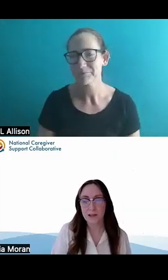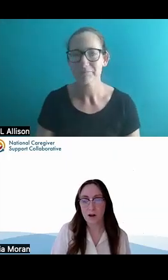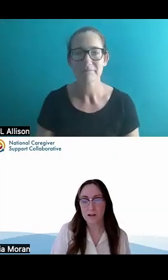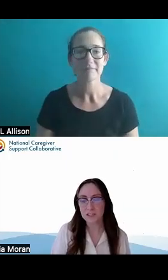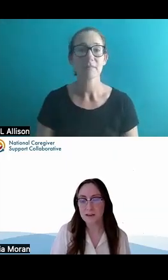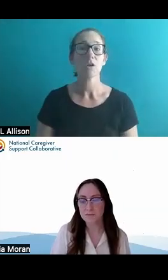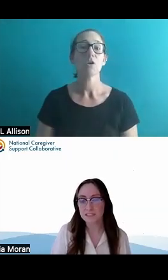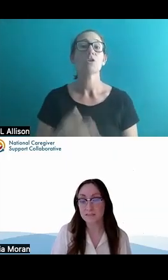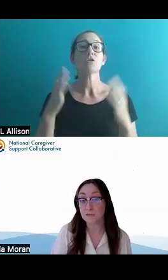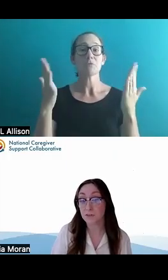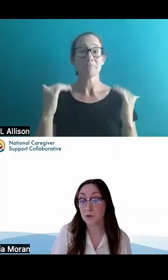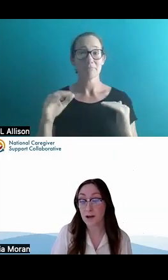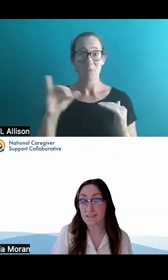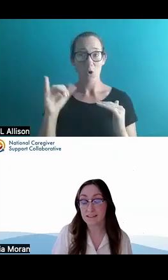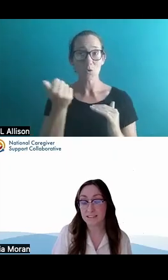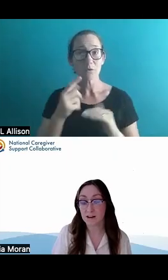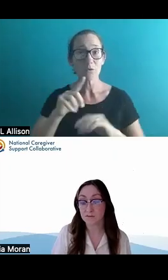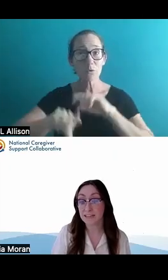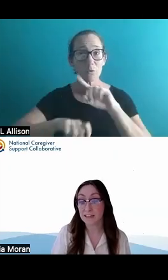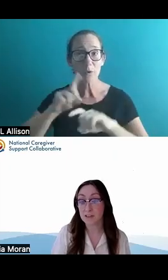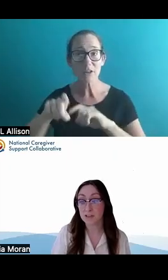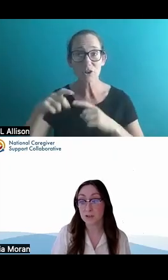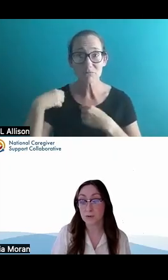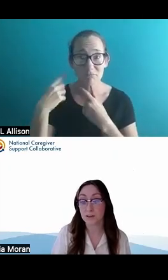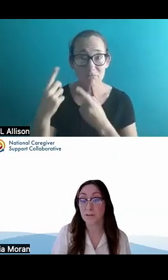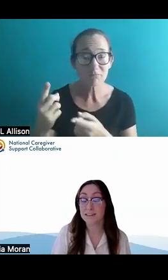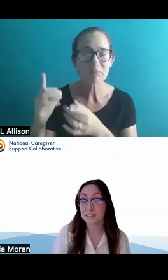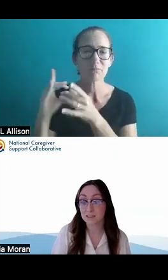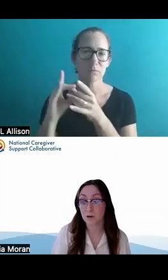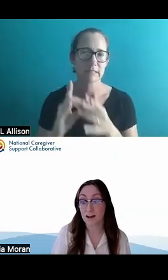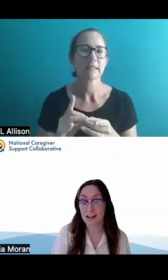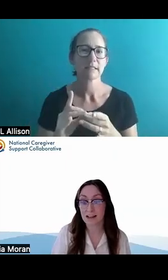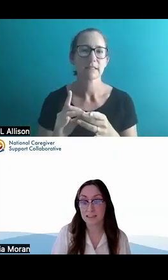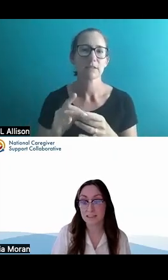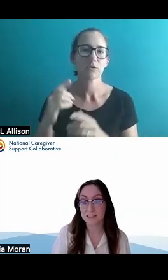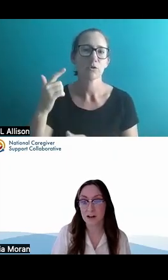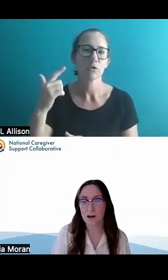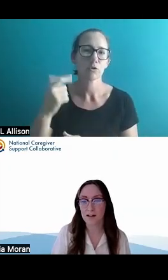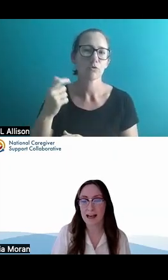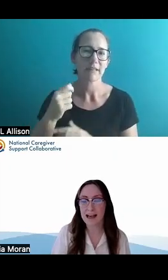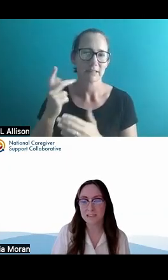we also have received a few questions that are related to the grantees projects. So I'll ask